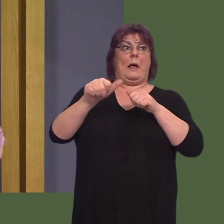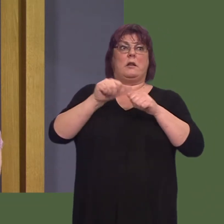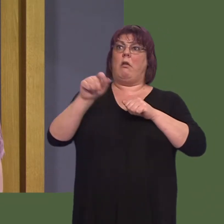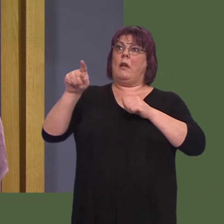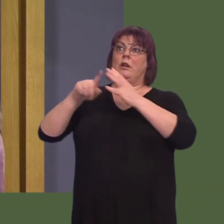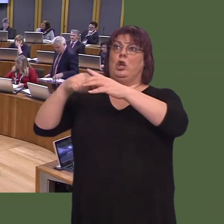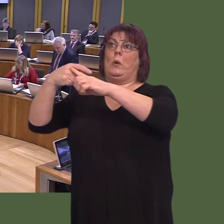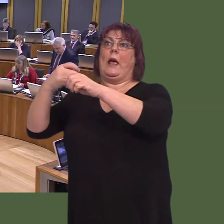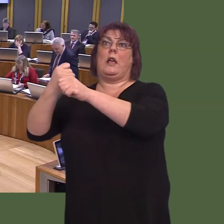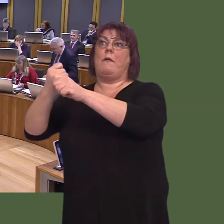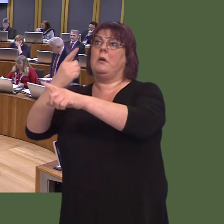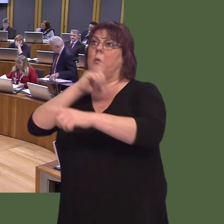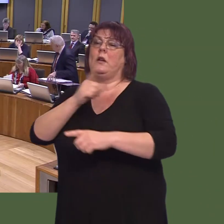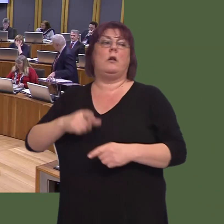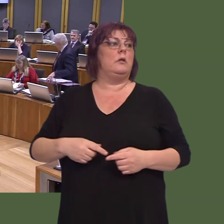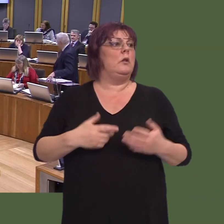Carwyn Jones AM: Well, the answer to the question lies in the election of a Labour Government